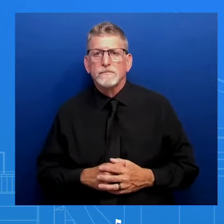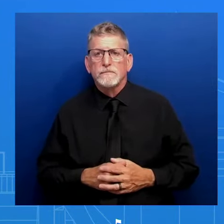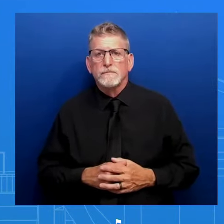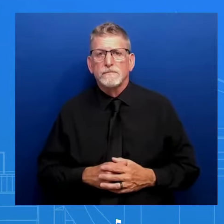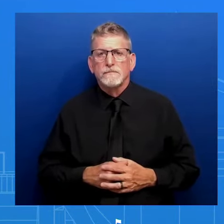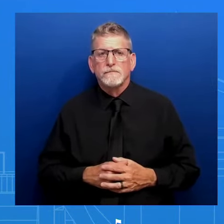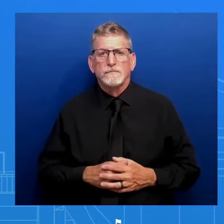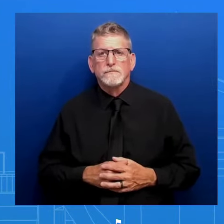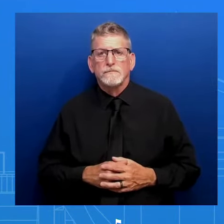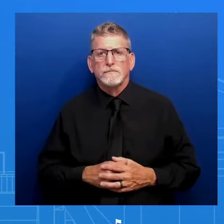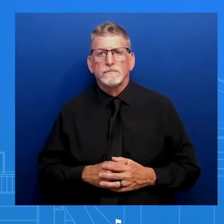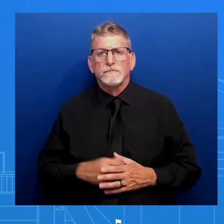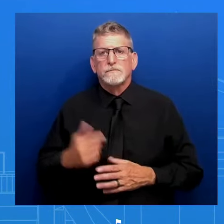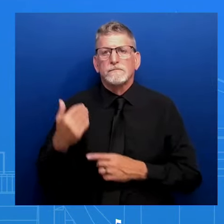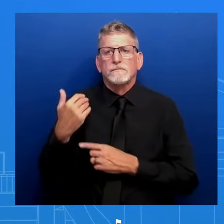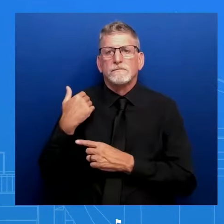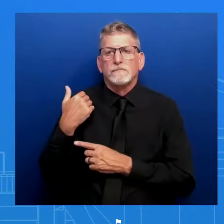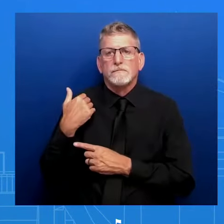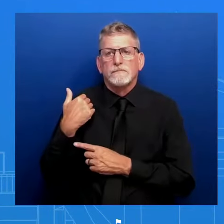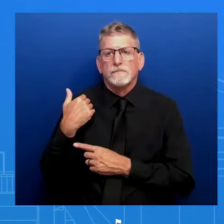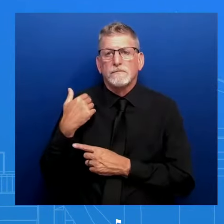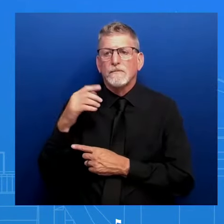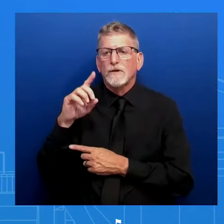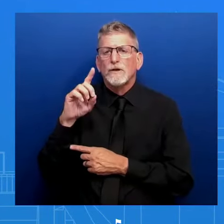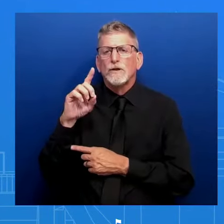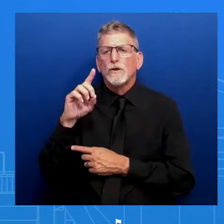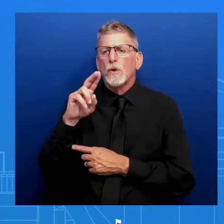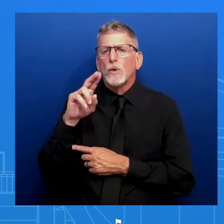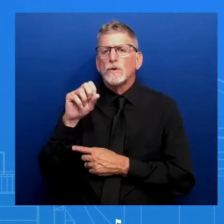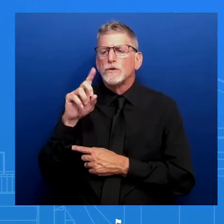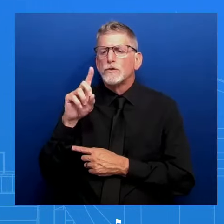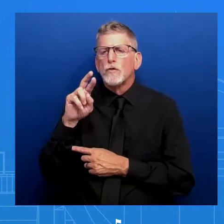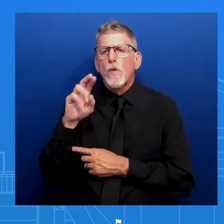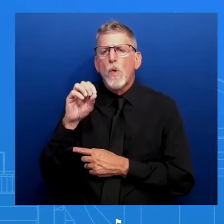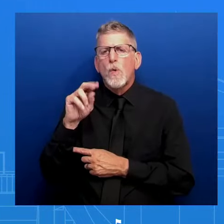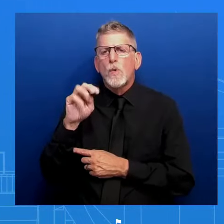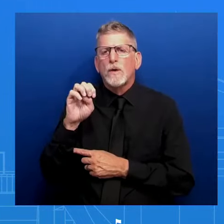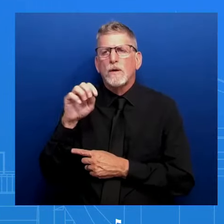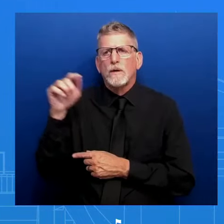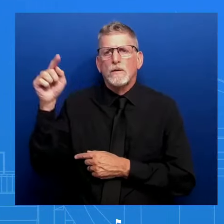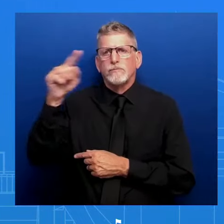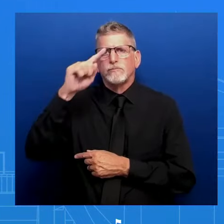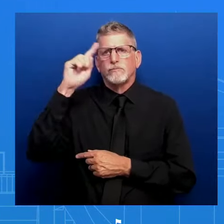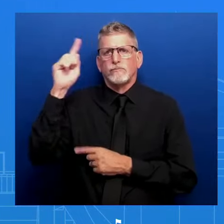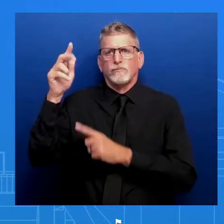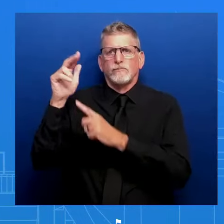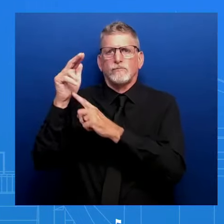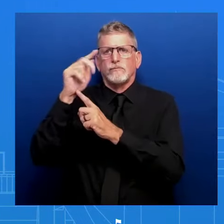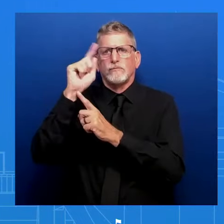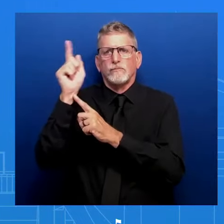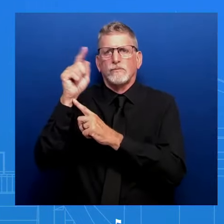by a Russian military jet over Syria. How does the U.S. classify that particular incident?